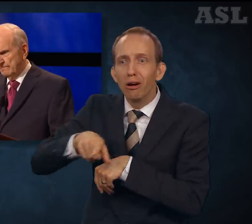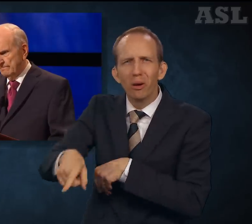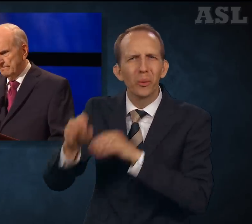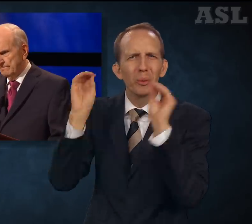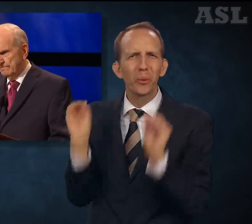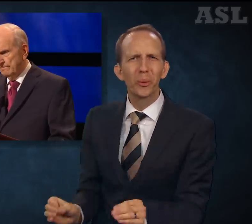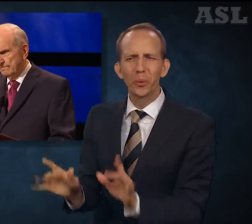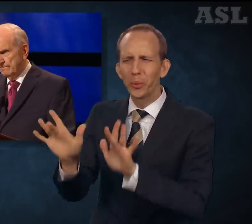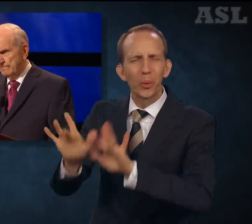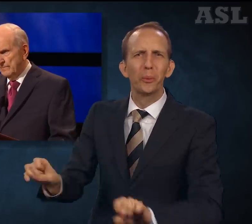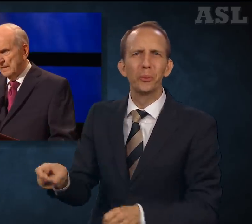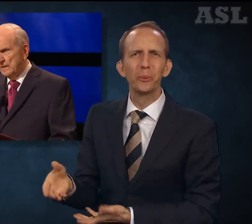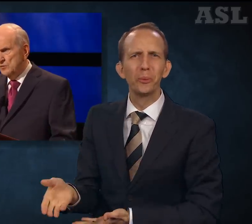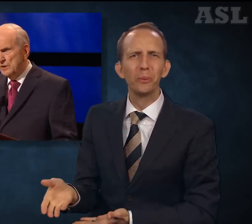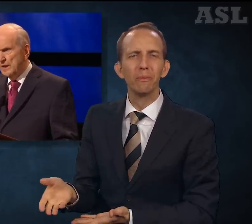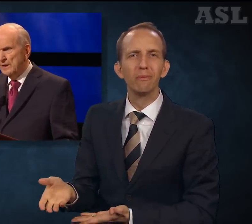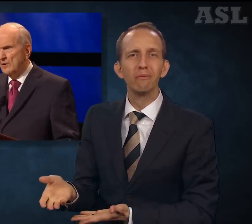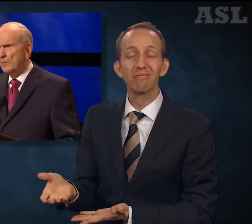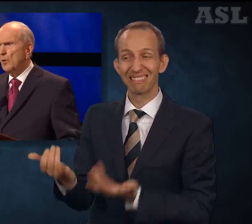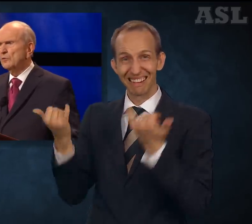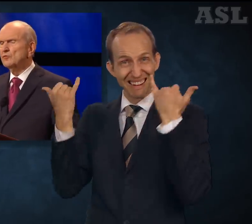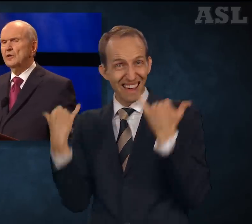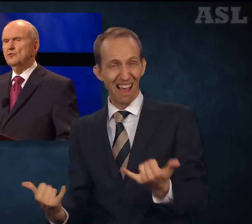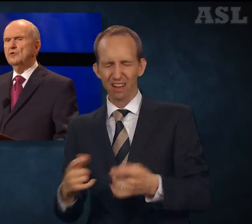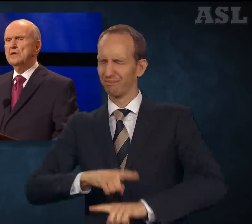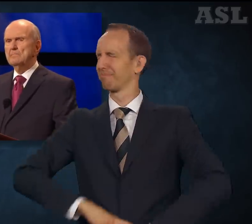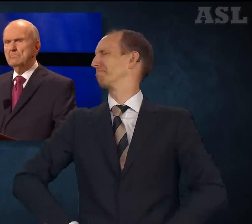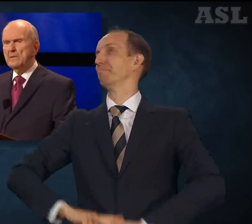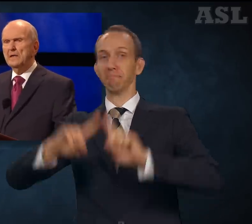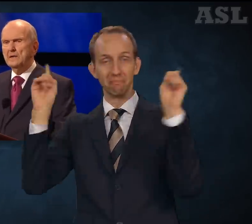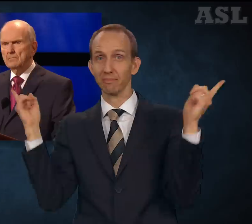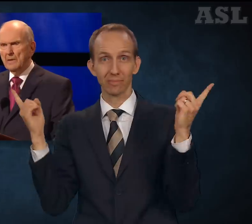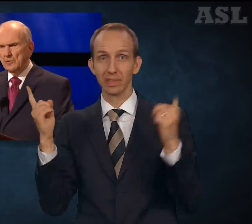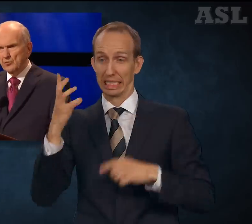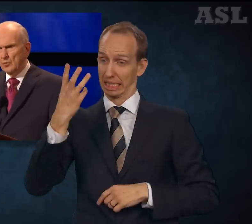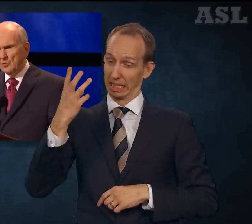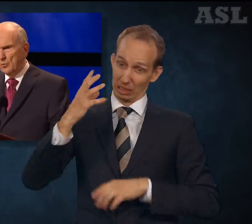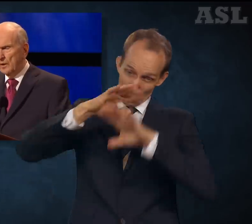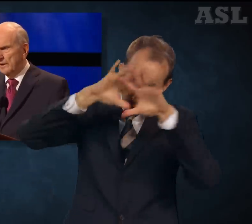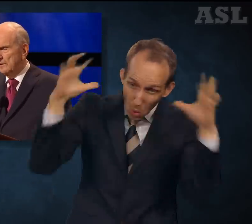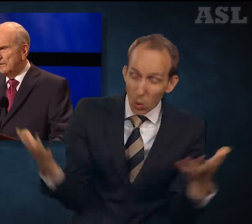PEOPLE, WITH NO MEMBERS IN